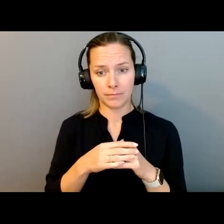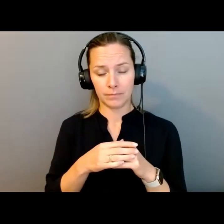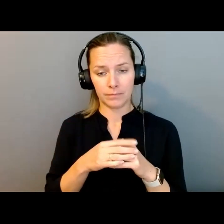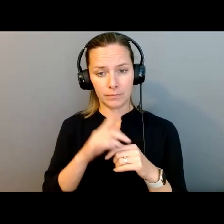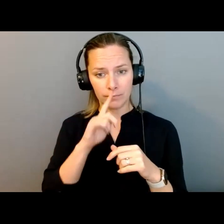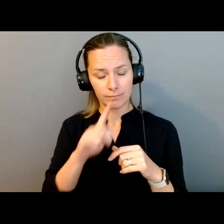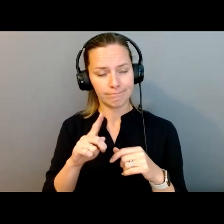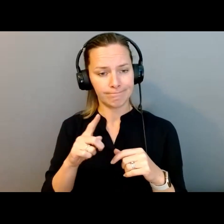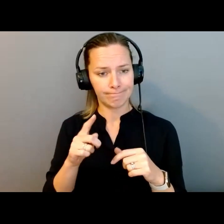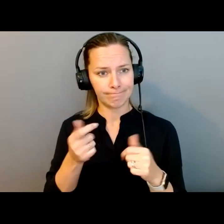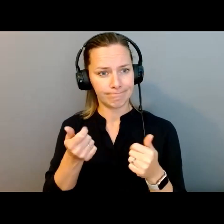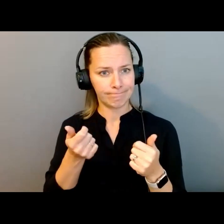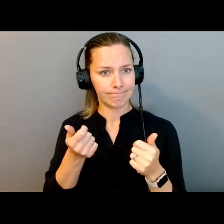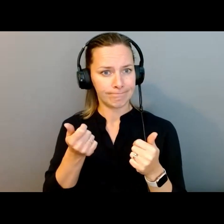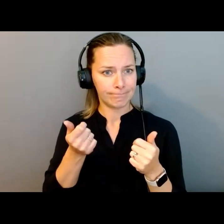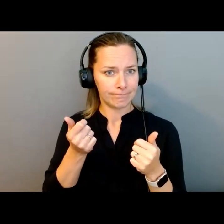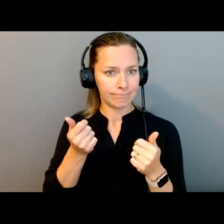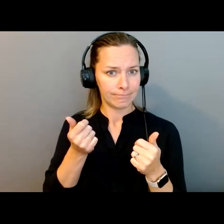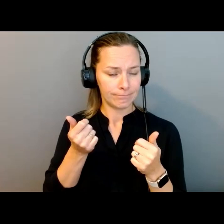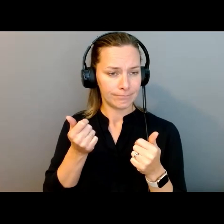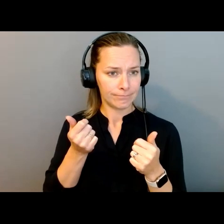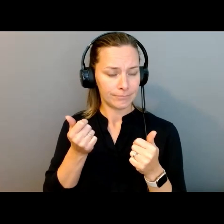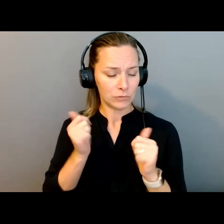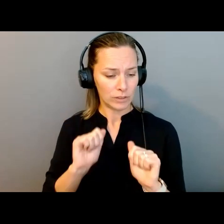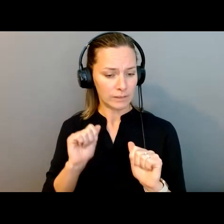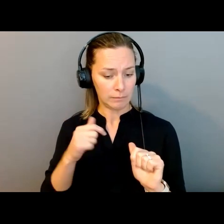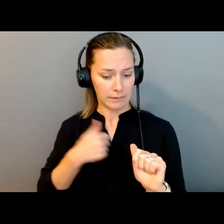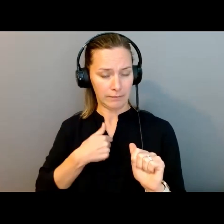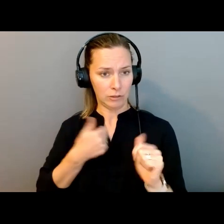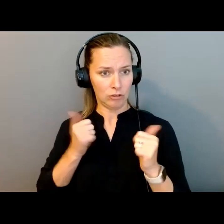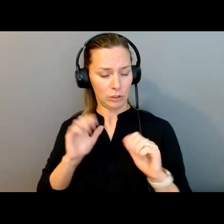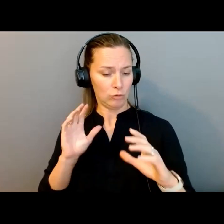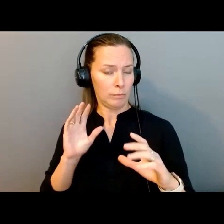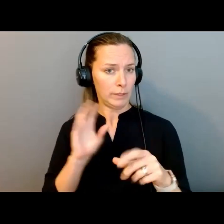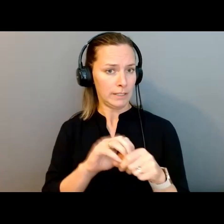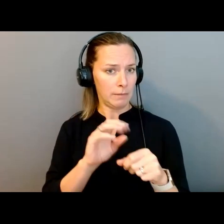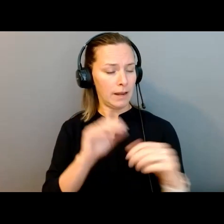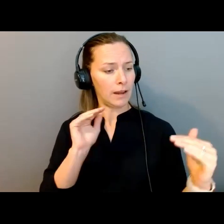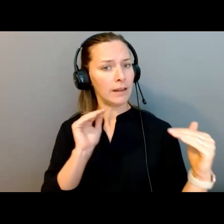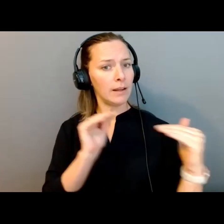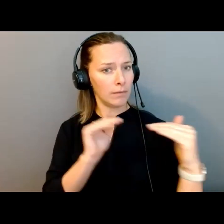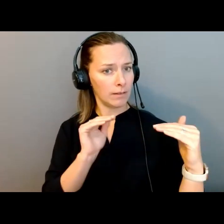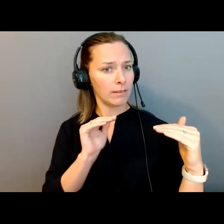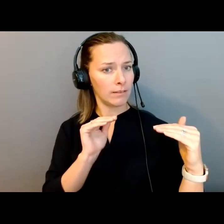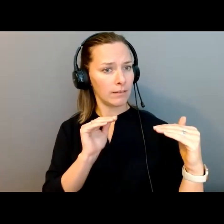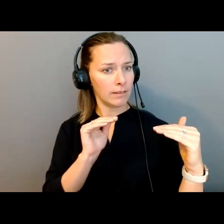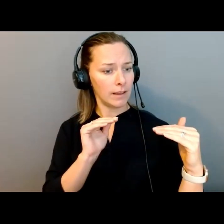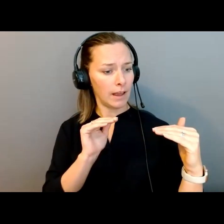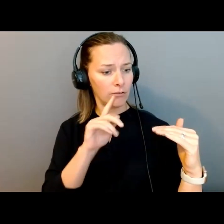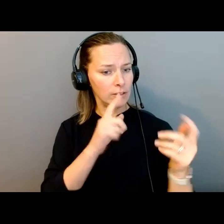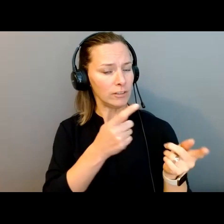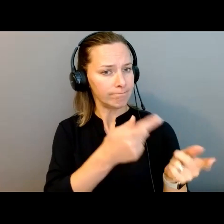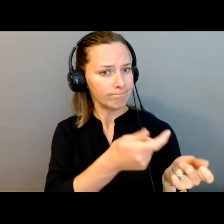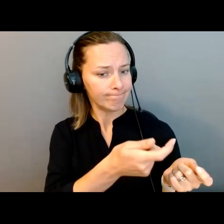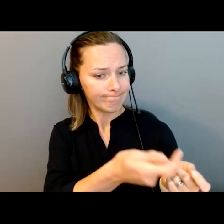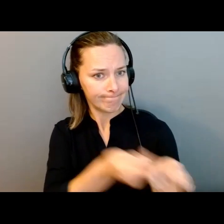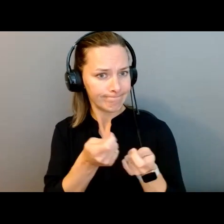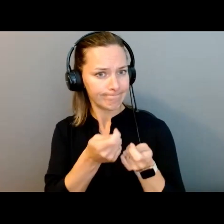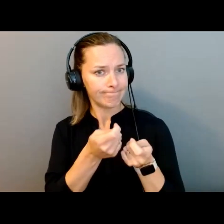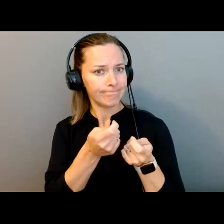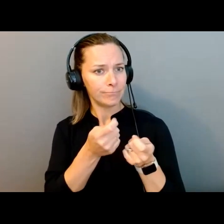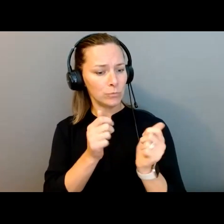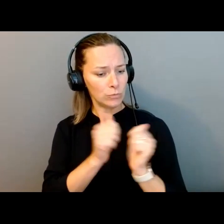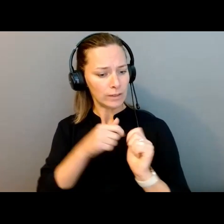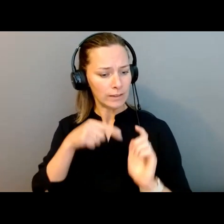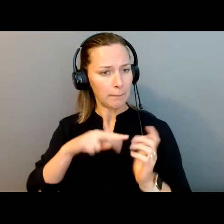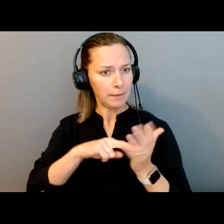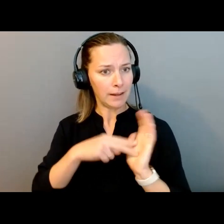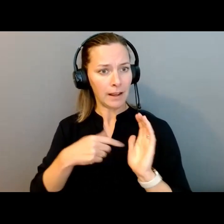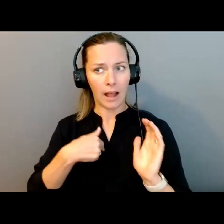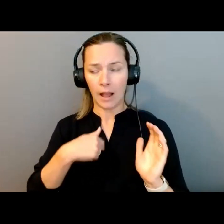in the work from an equal status and meaningful engagement that I'm not just a token or that other